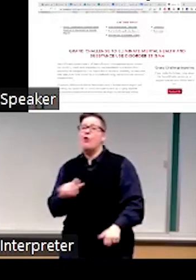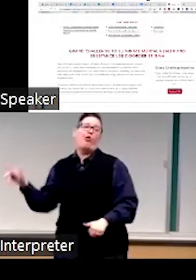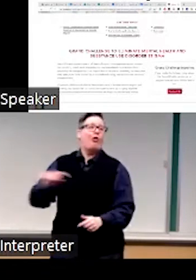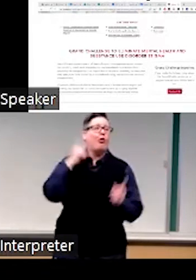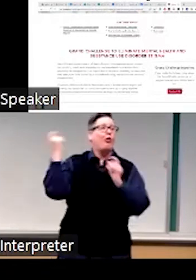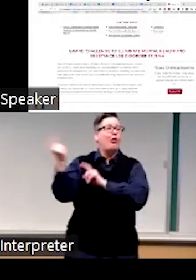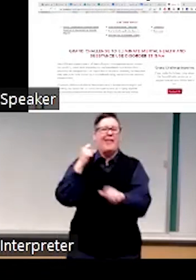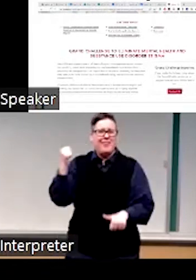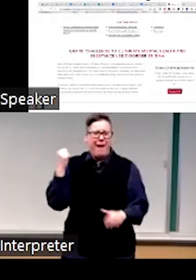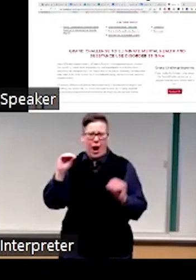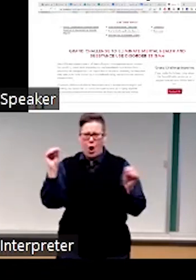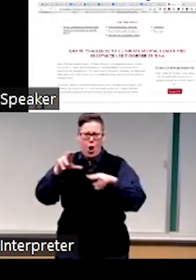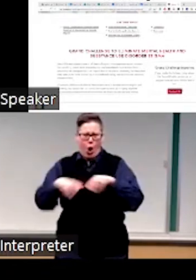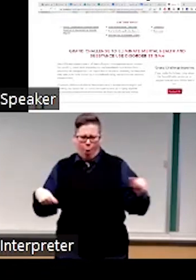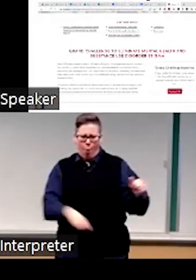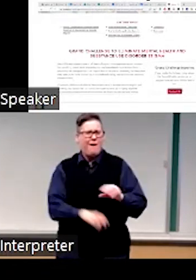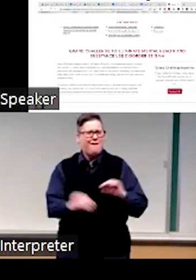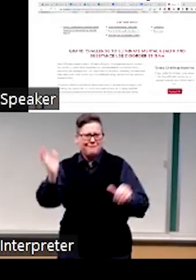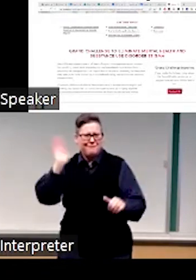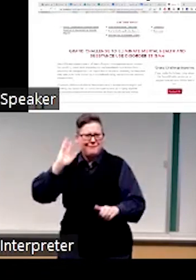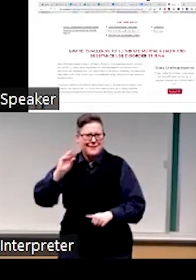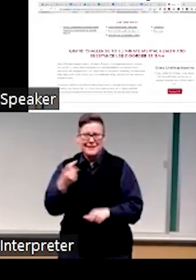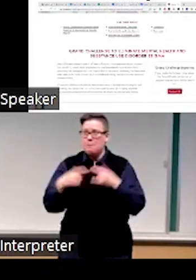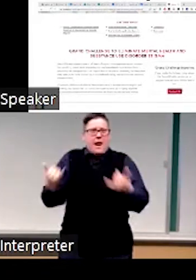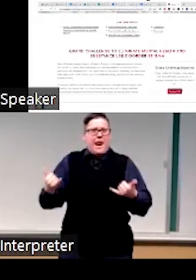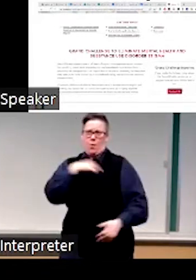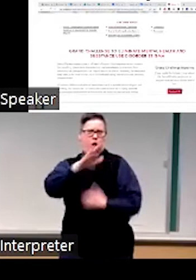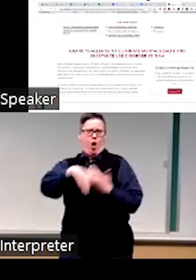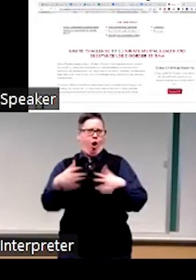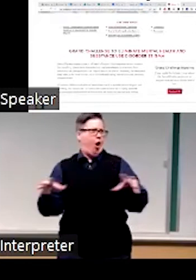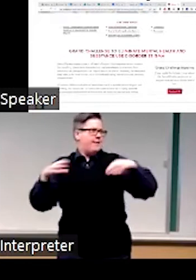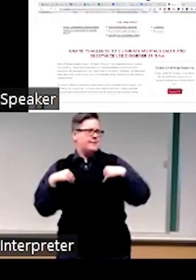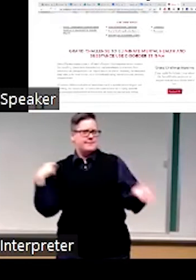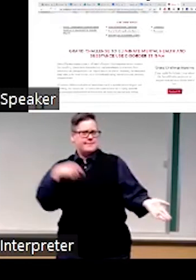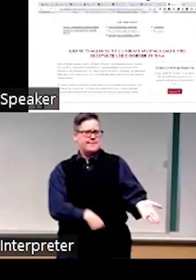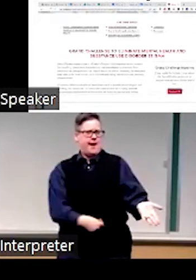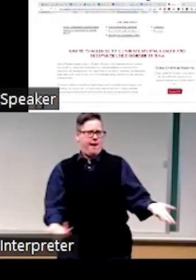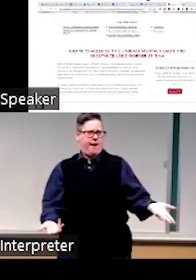brother and you know nobody was you know seat belts was unheard of but somehow there was a